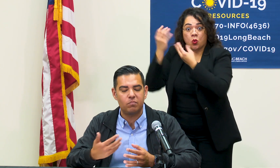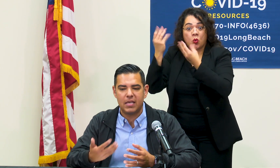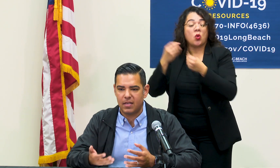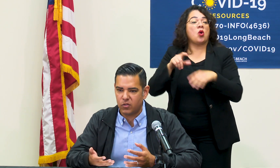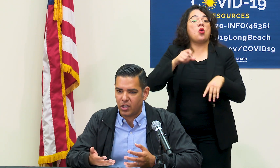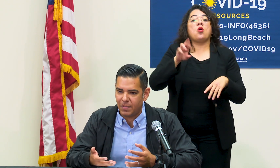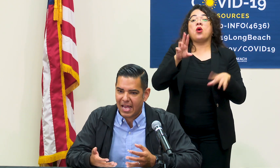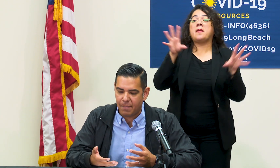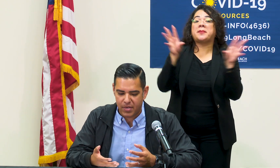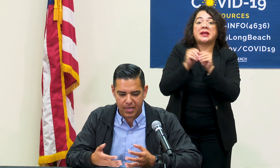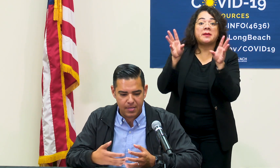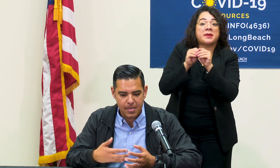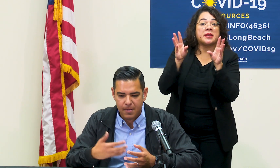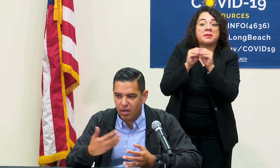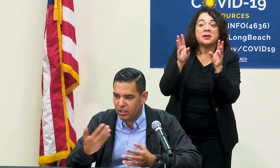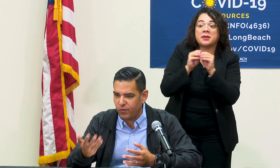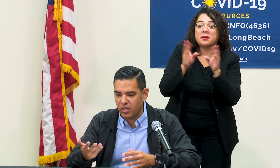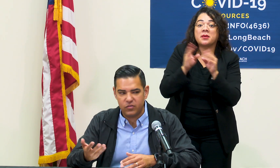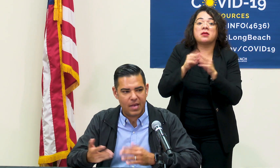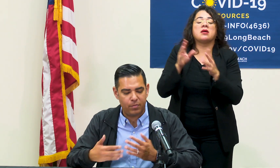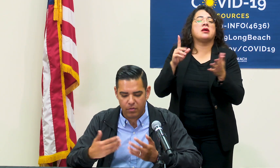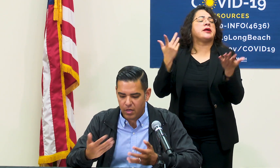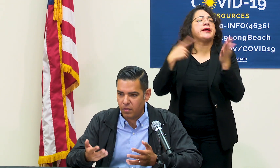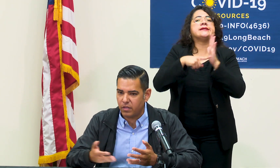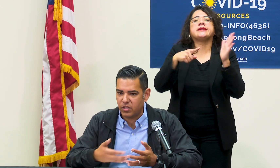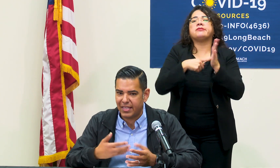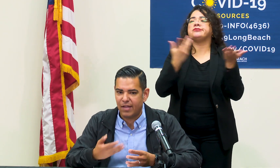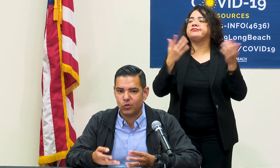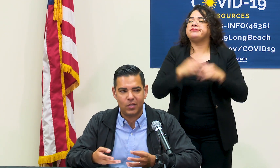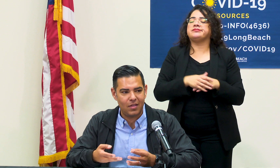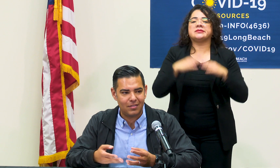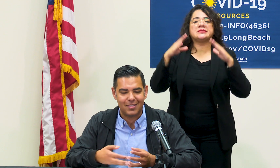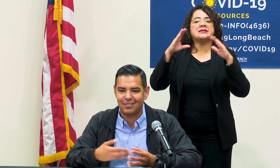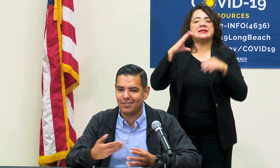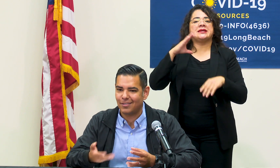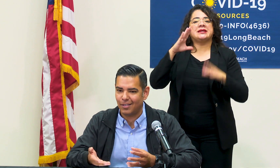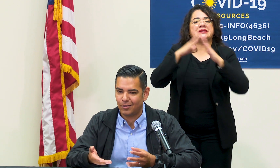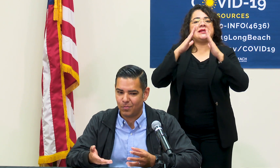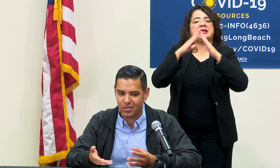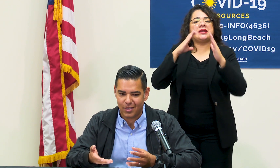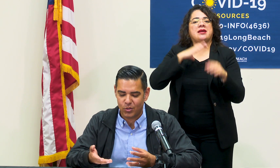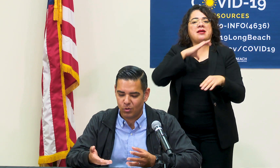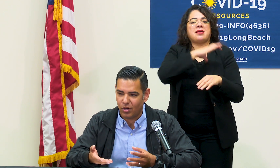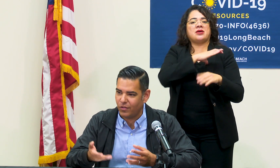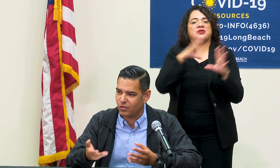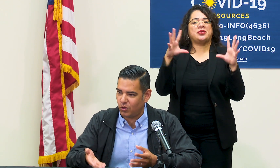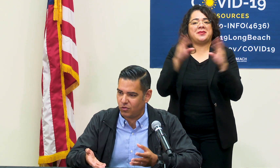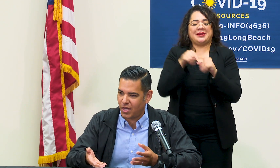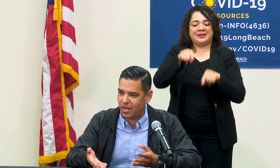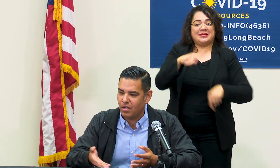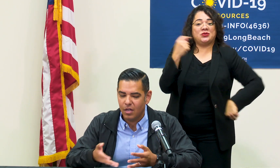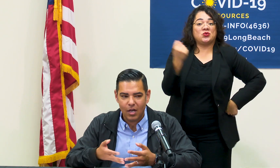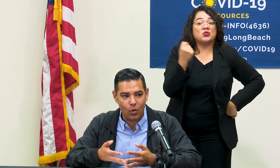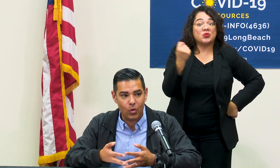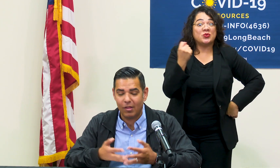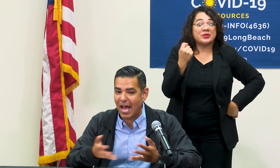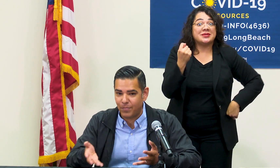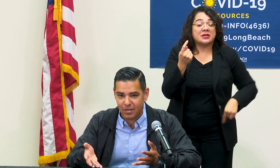of meetings that are going to be happening. I'll give you an example the City Council meeting that's set this to be scheduled on this Tuesday will happen